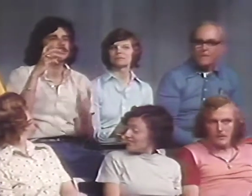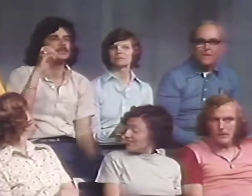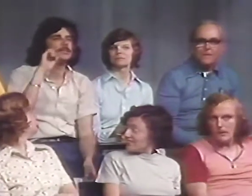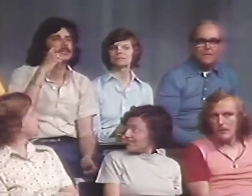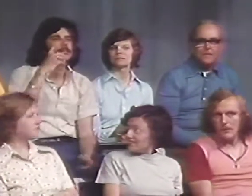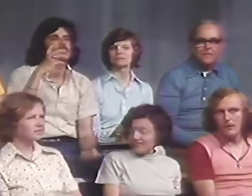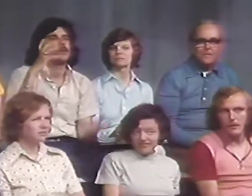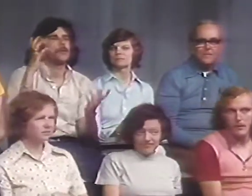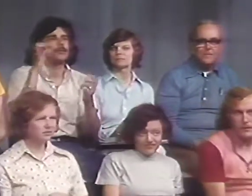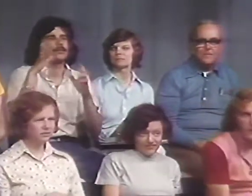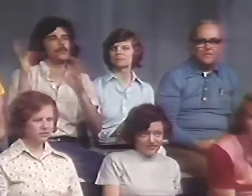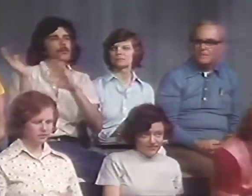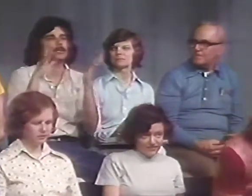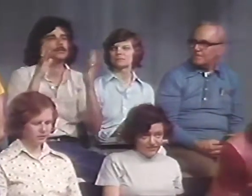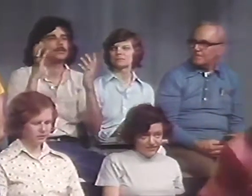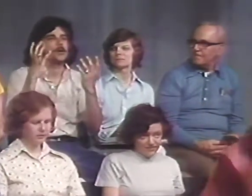LIKE APPLES.